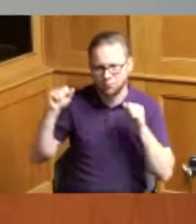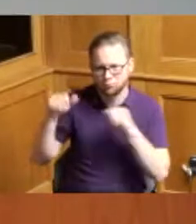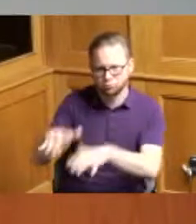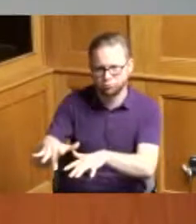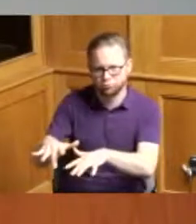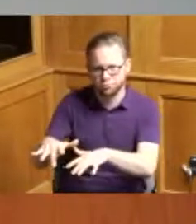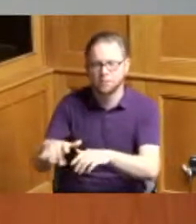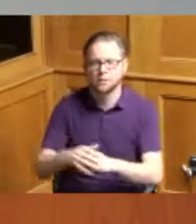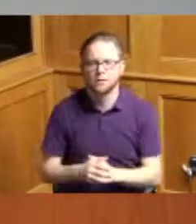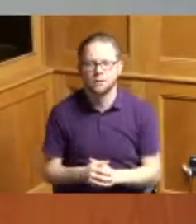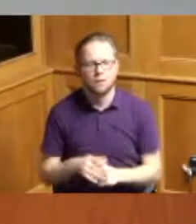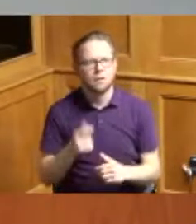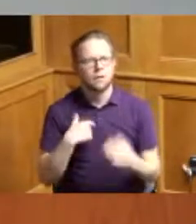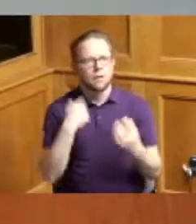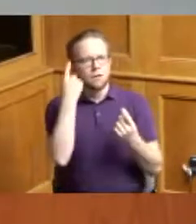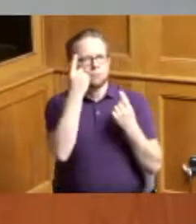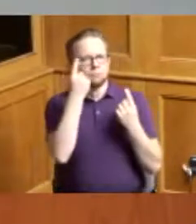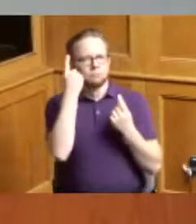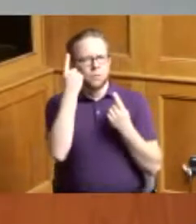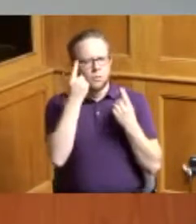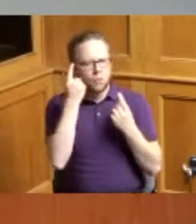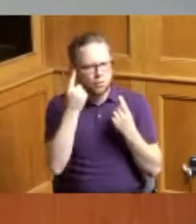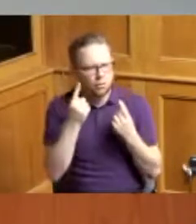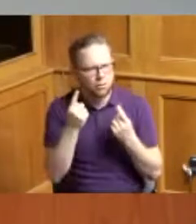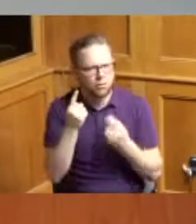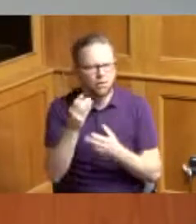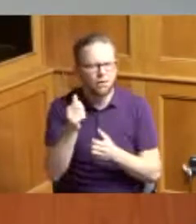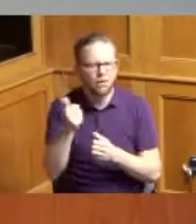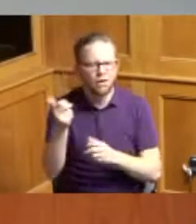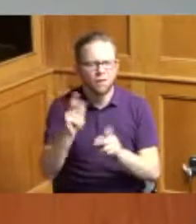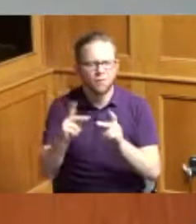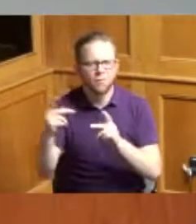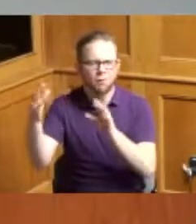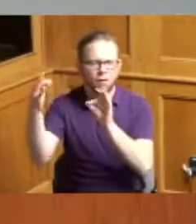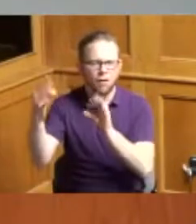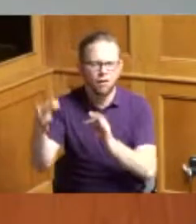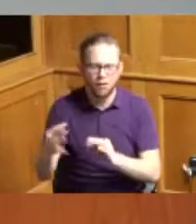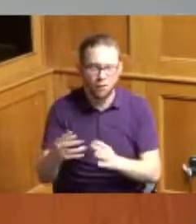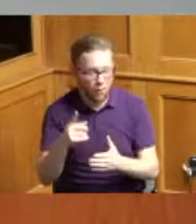been thinking through I've heard from others you know what what kind of crowd do you anticipate I